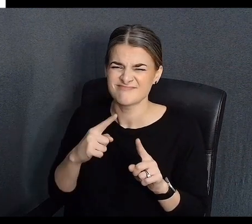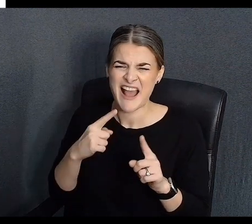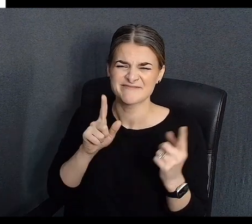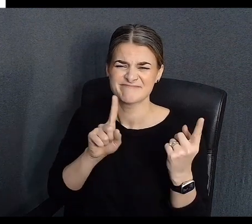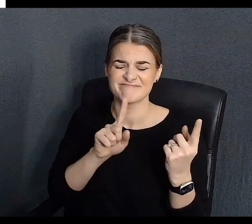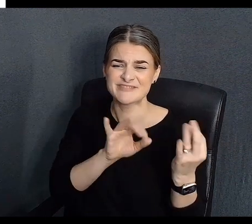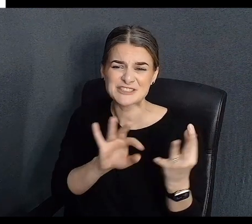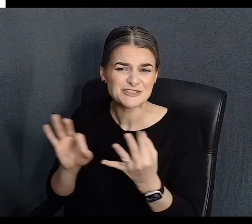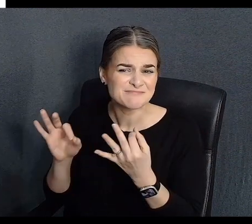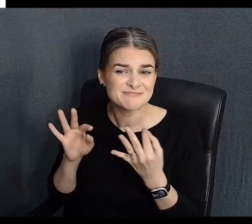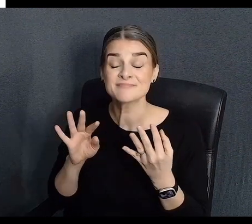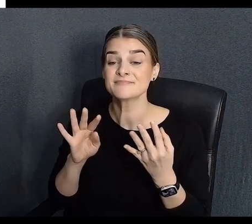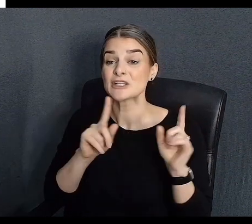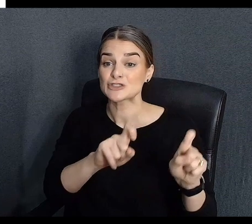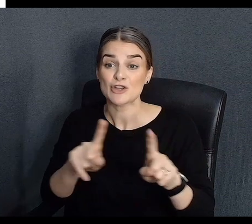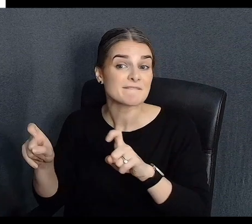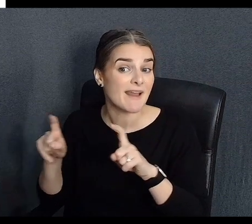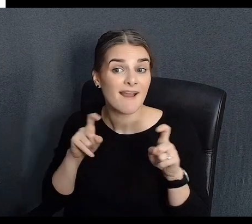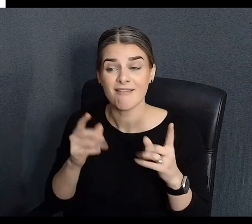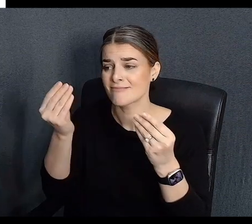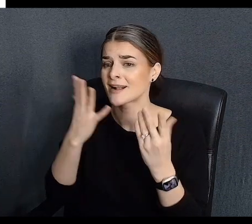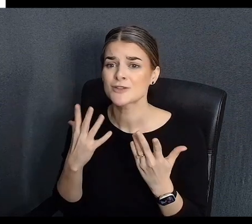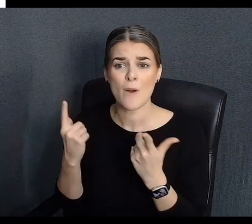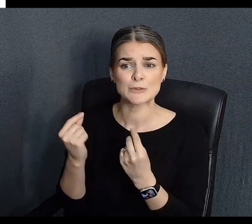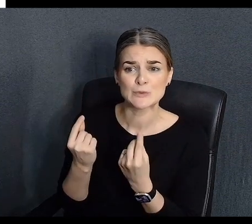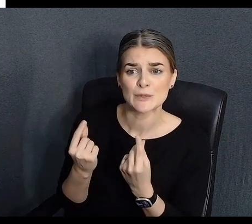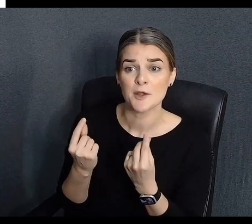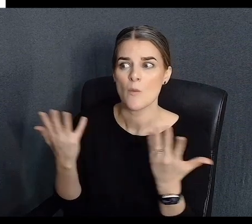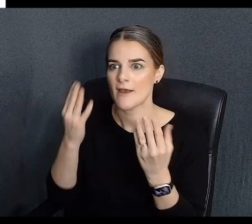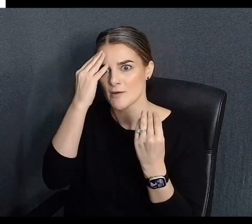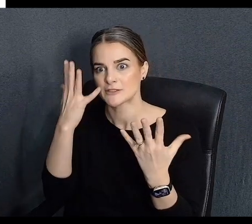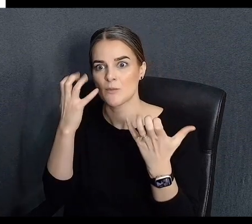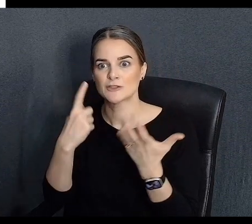and what information that you would like to see us cover in the future.